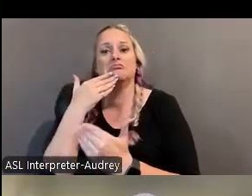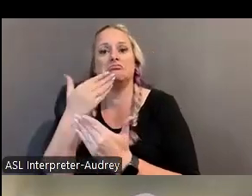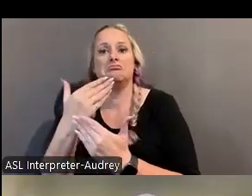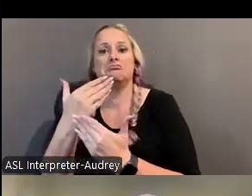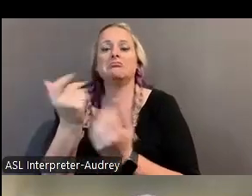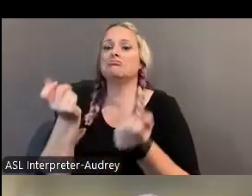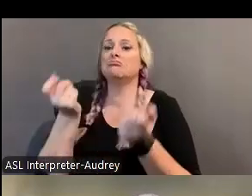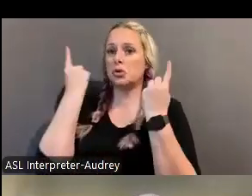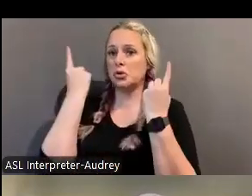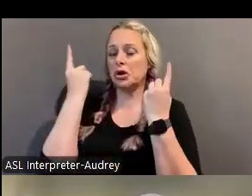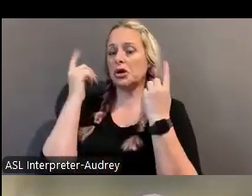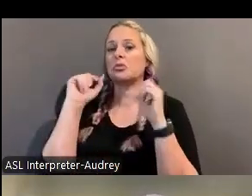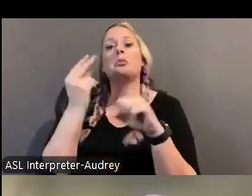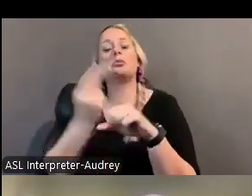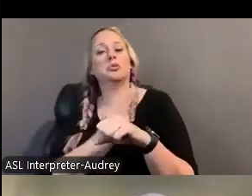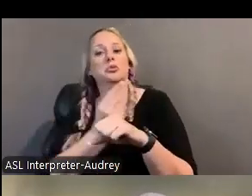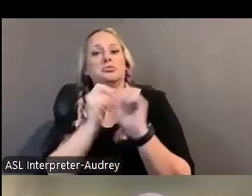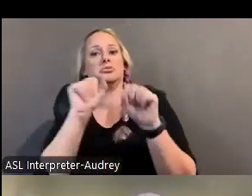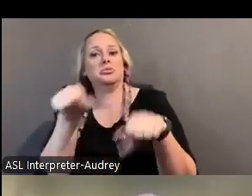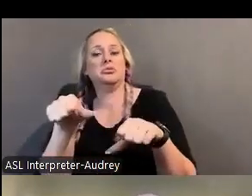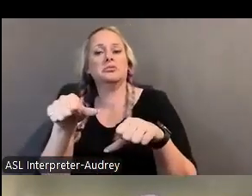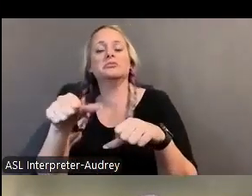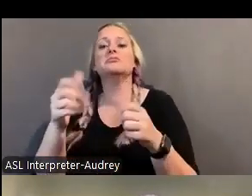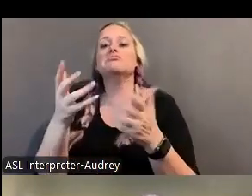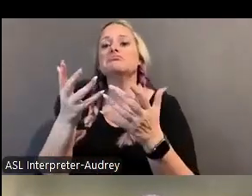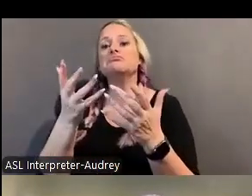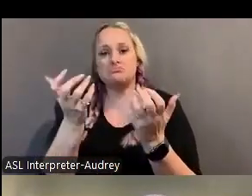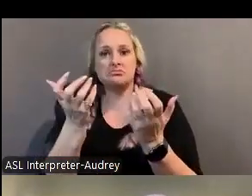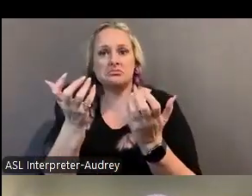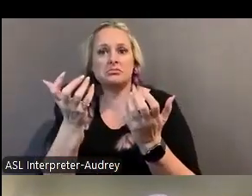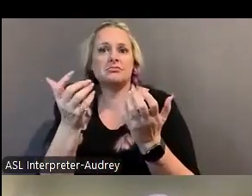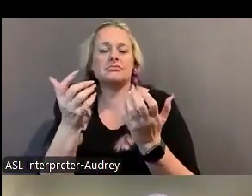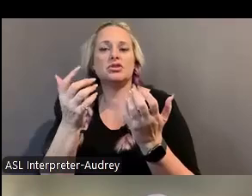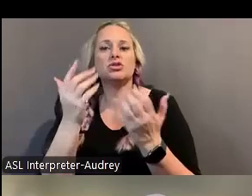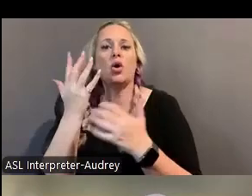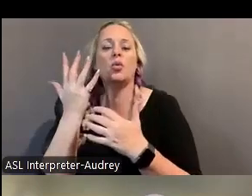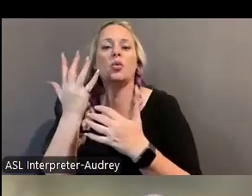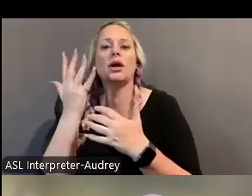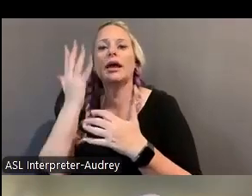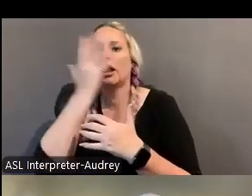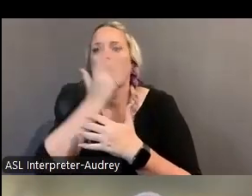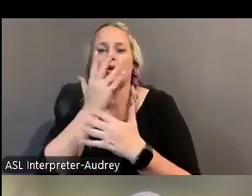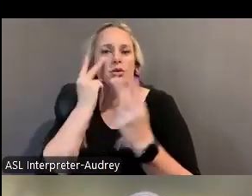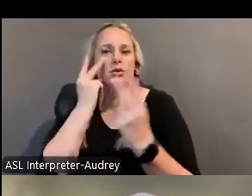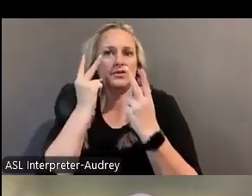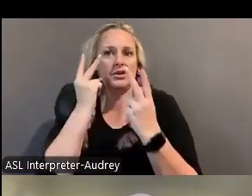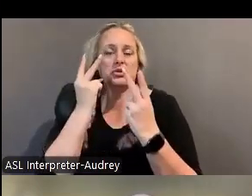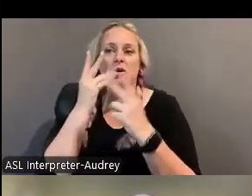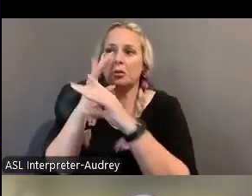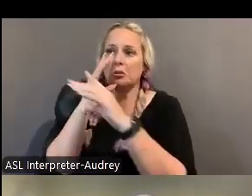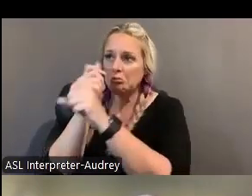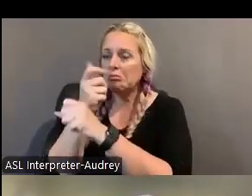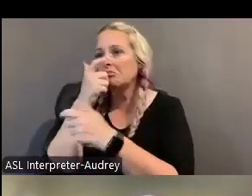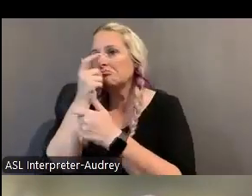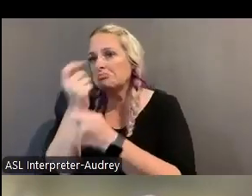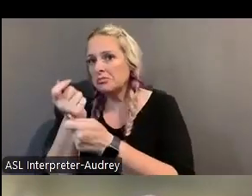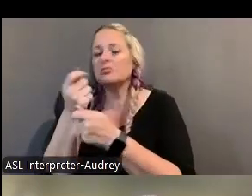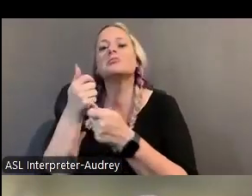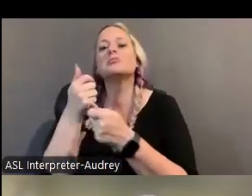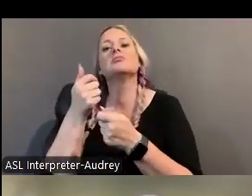it was useful and it was desirable. So it looked visually appealing as well. And some areas that